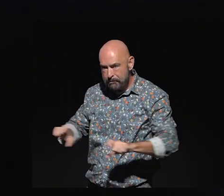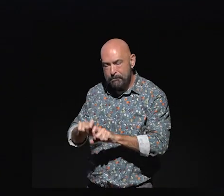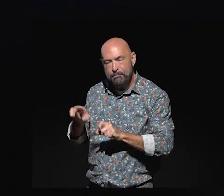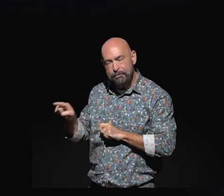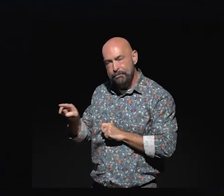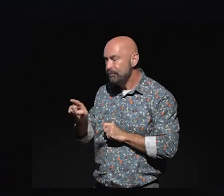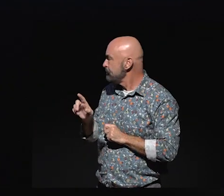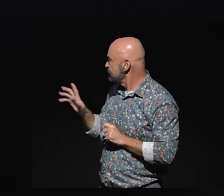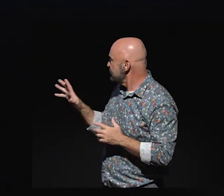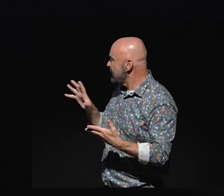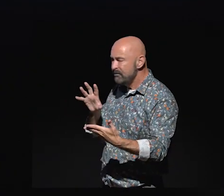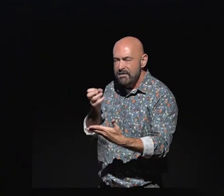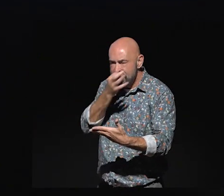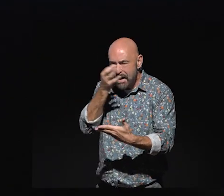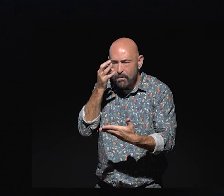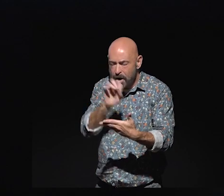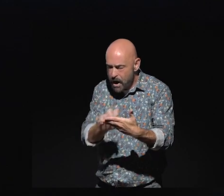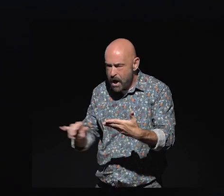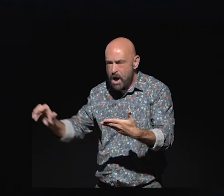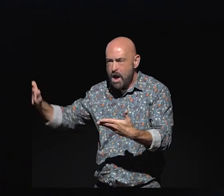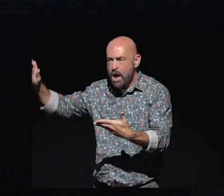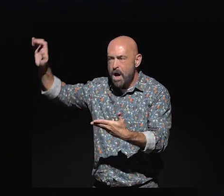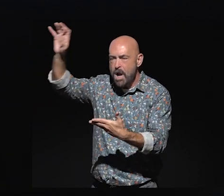this flower-festooned frame